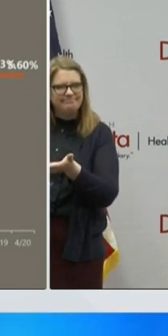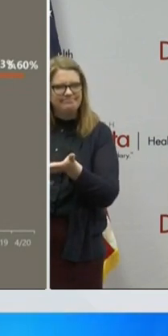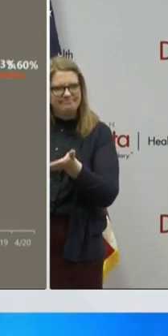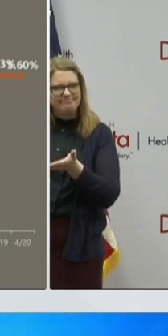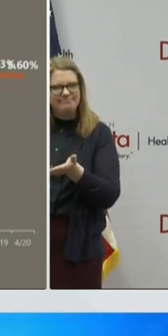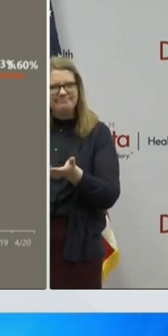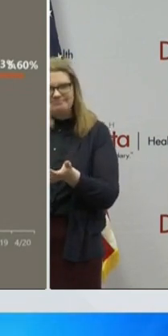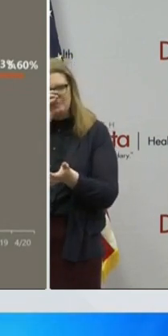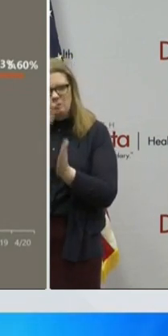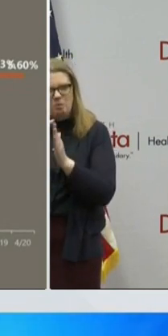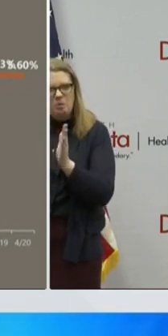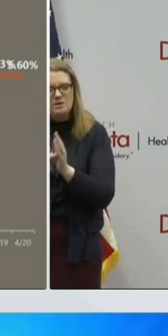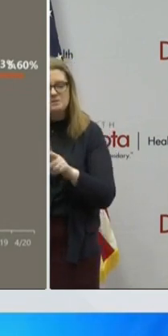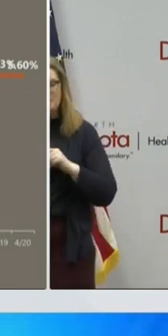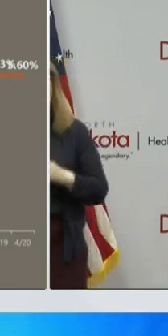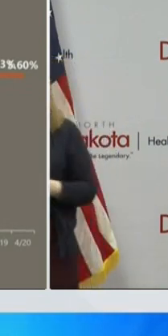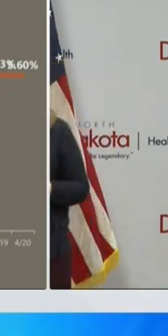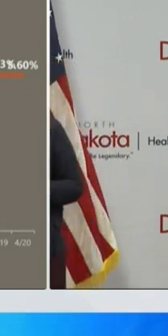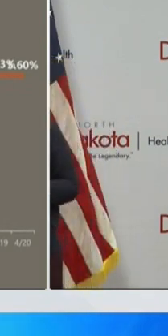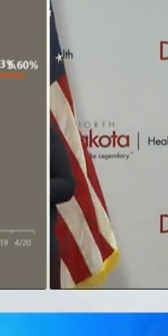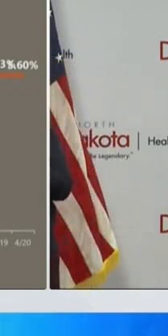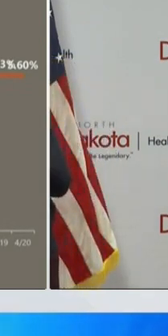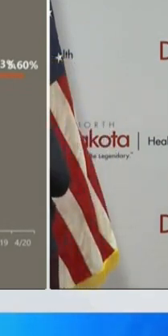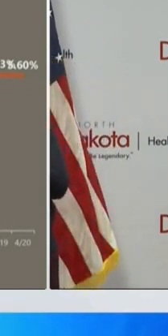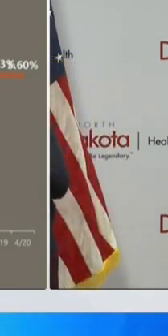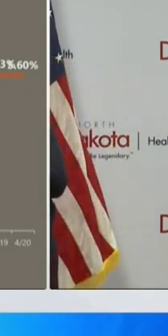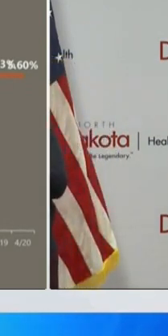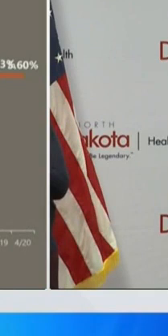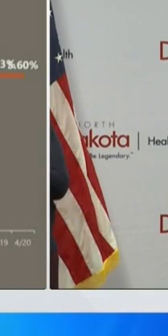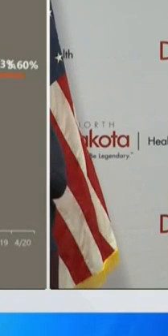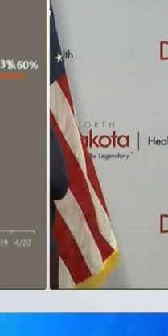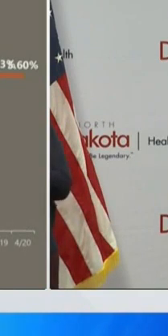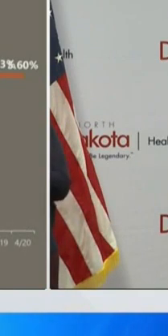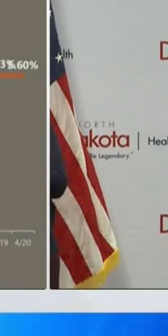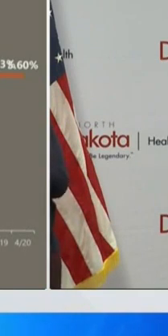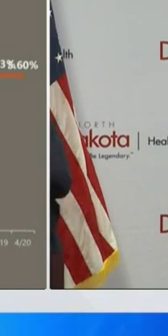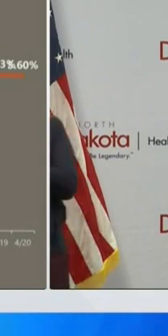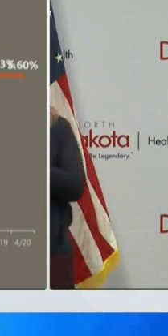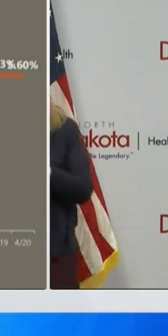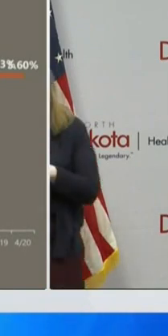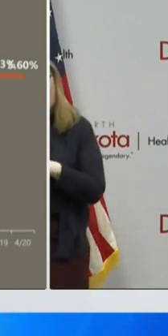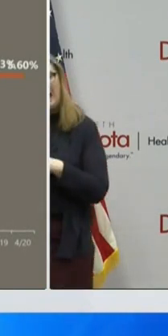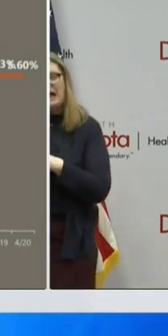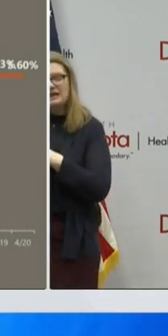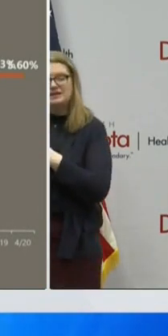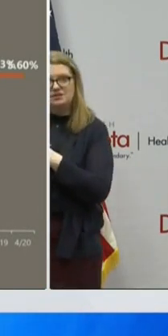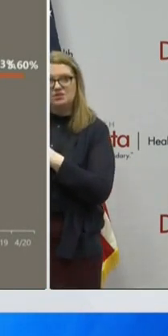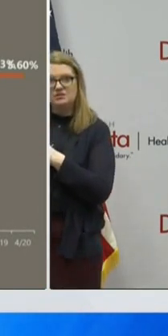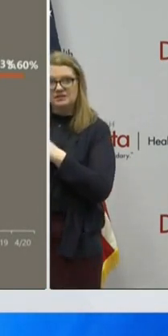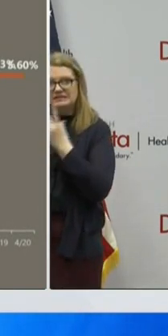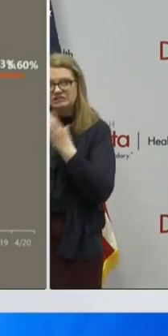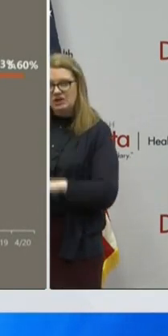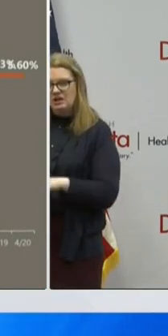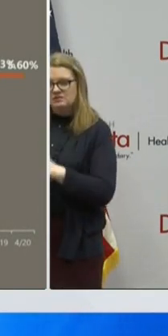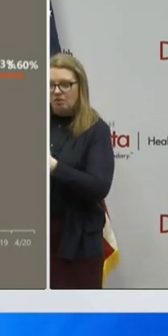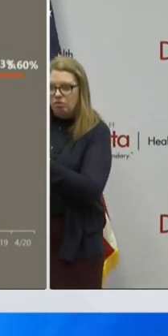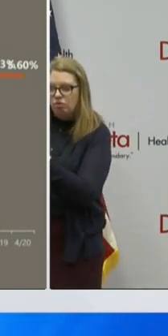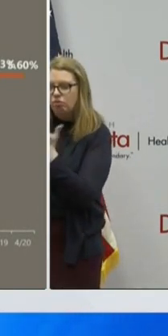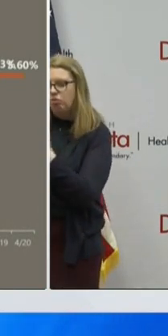AS WE TALKED ABOUT 27 EXECUTIVE ORDERS RELATED TO CUTTING RED TAPE AND ONLY ONE RELATED TO